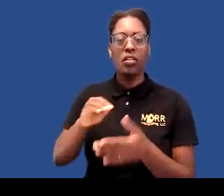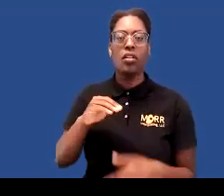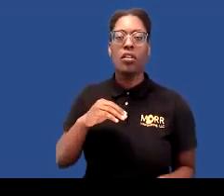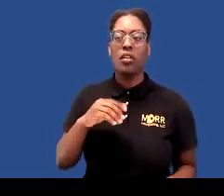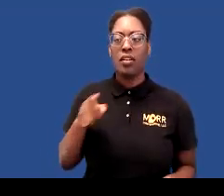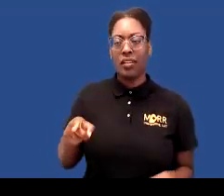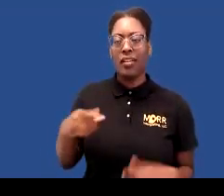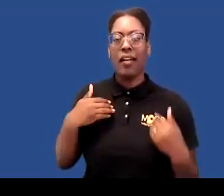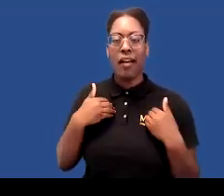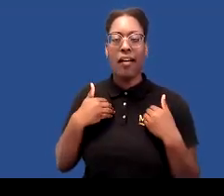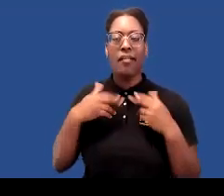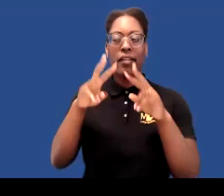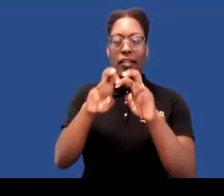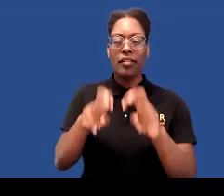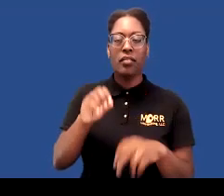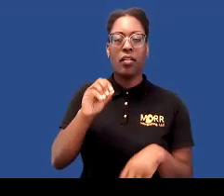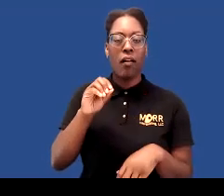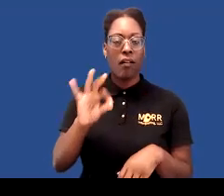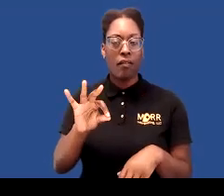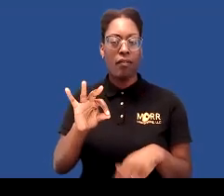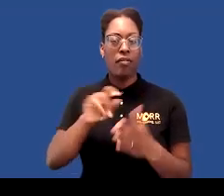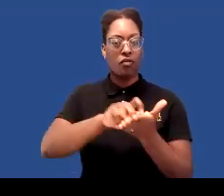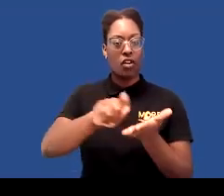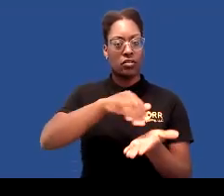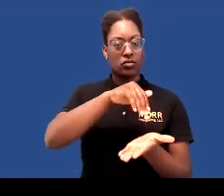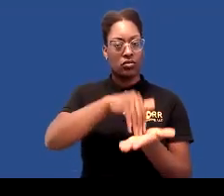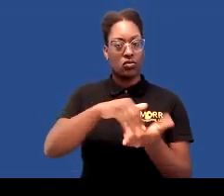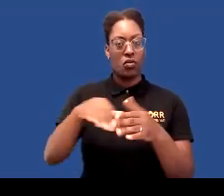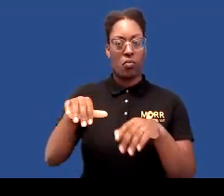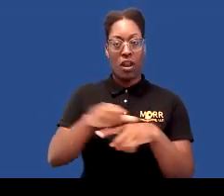writing center practices. Again he's thinking face-to-face though,